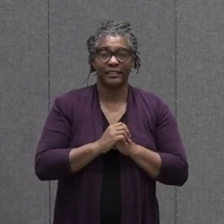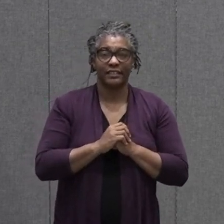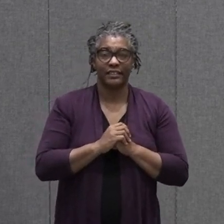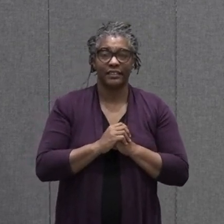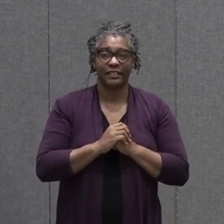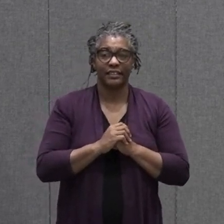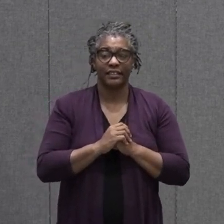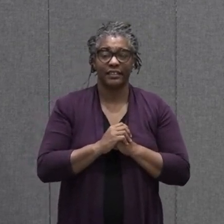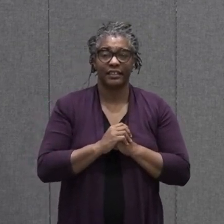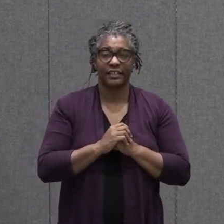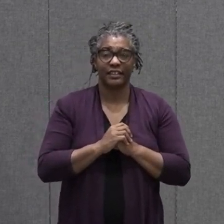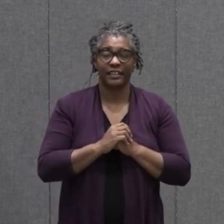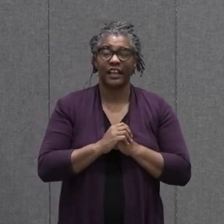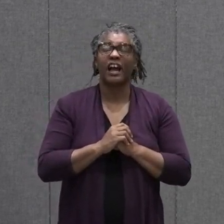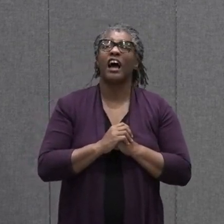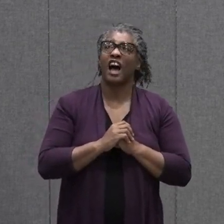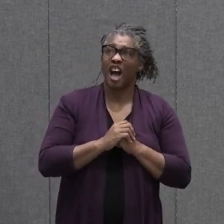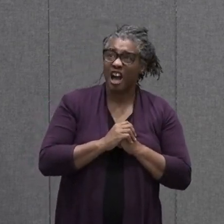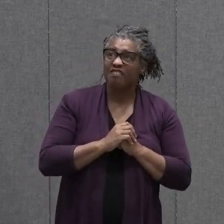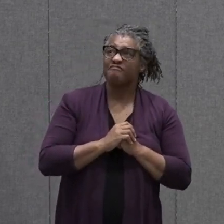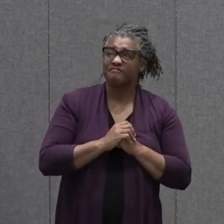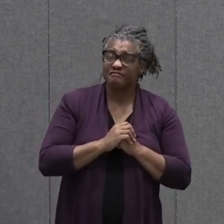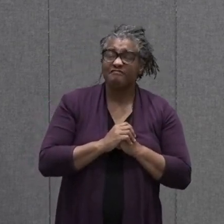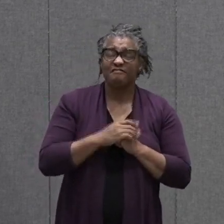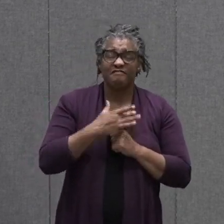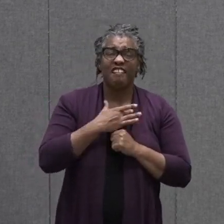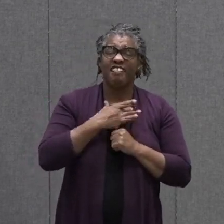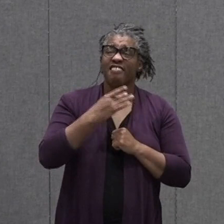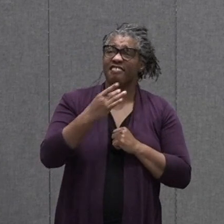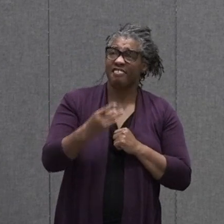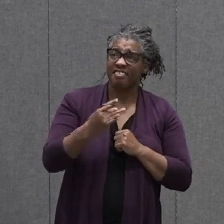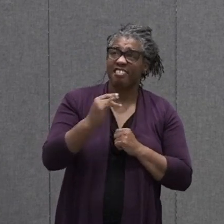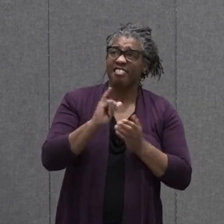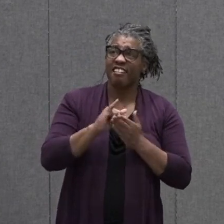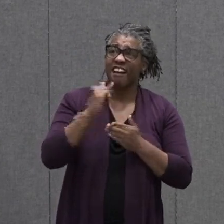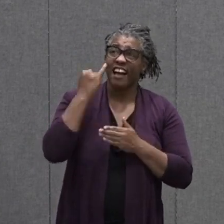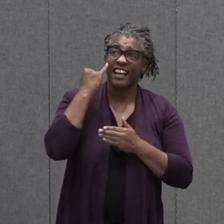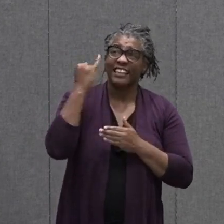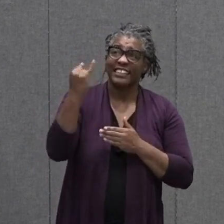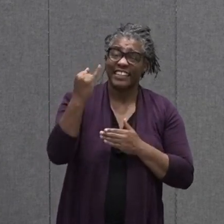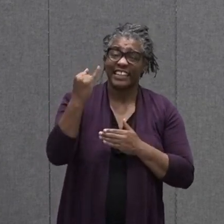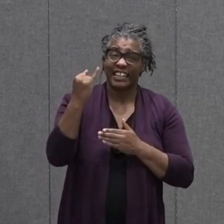Peanut Butter liked that idea very much. So off he went.